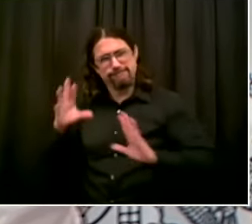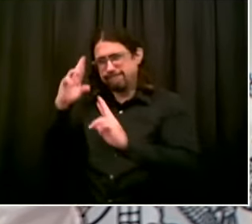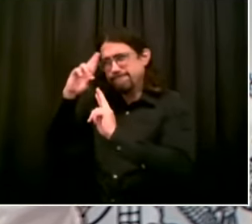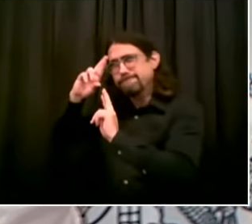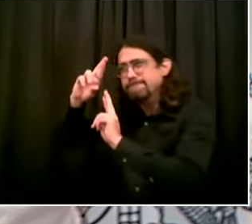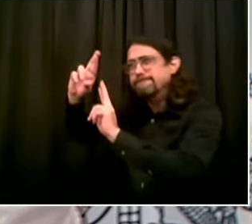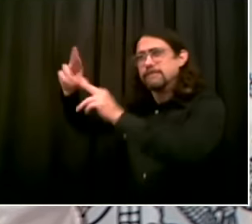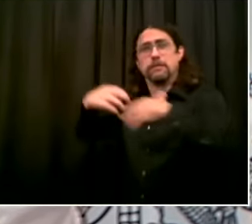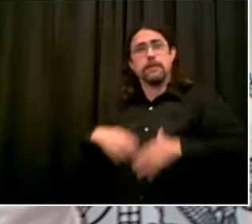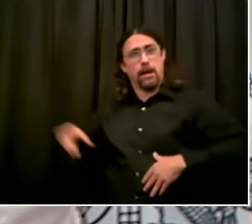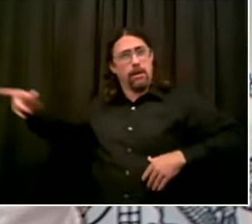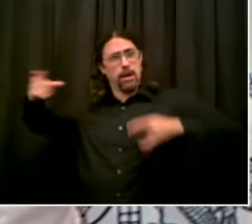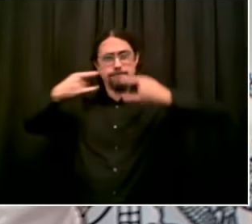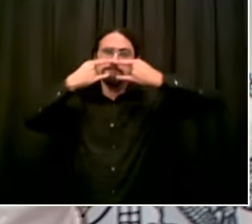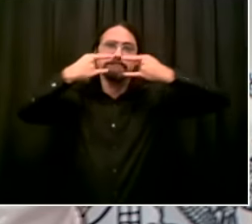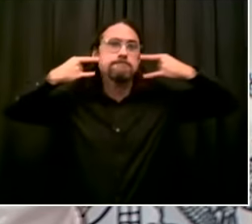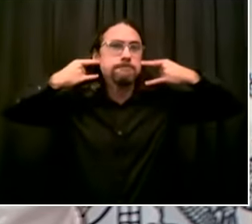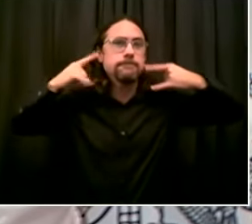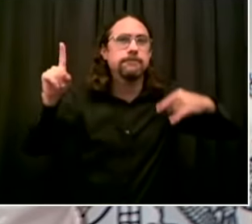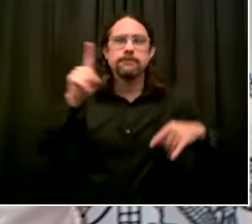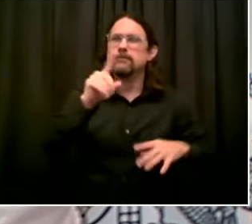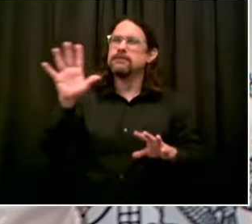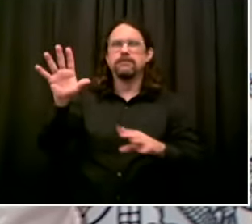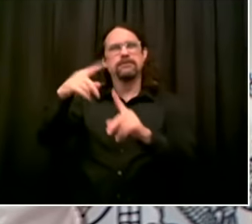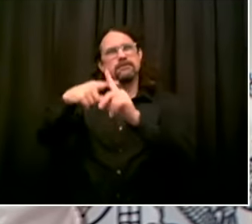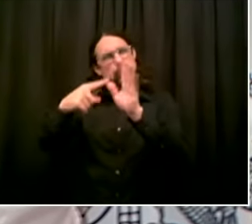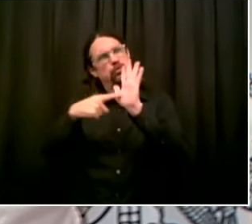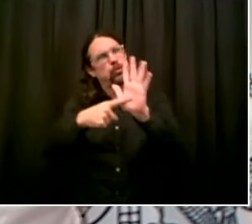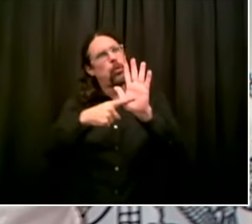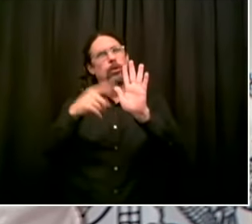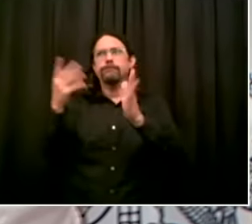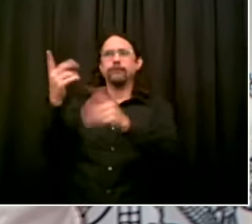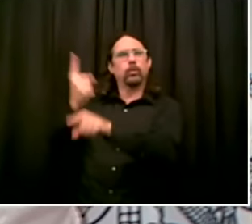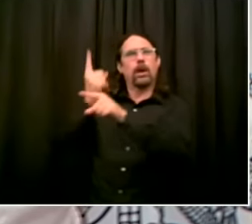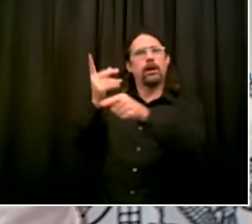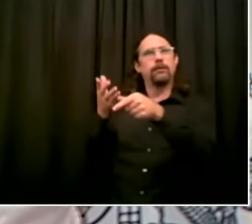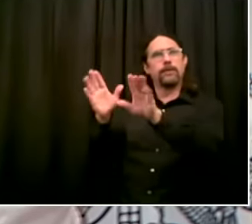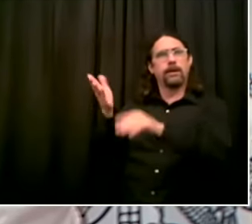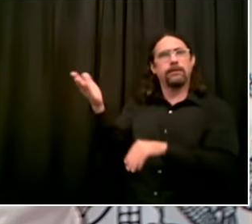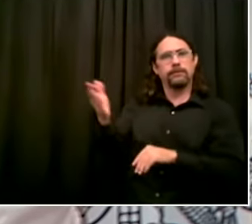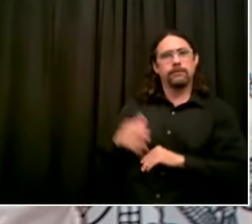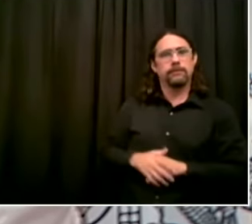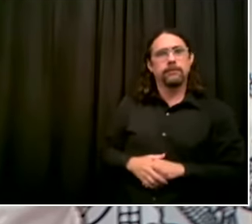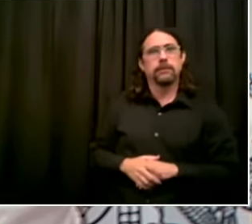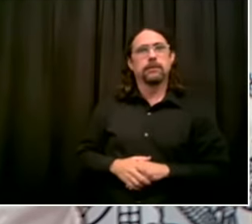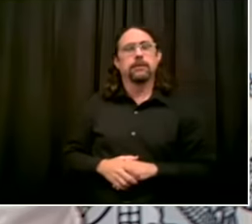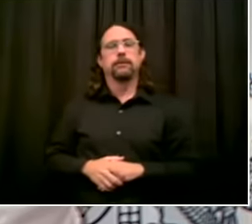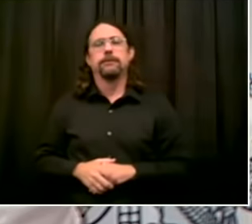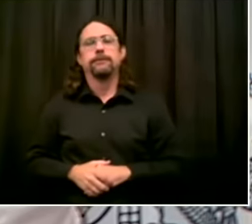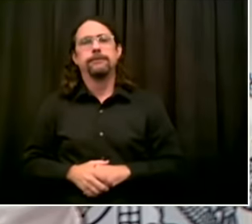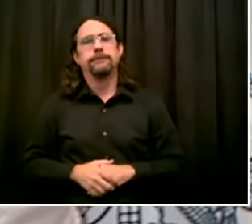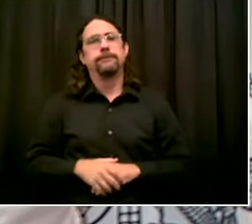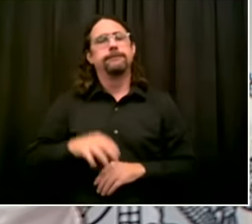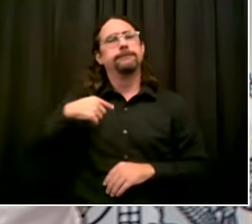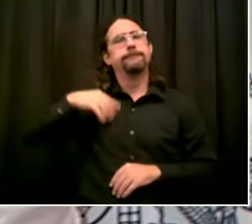A VARIETY OF COMMUNITIES WITHIN THE LARGER COMMUNITY. TO THE BEST OF MY UNDERSTANDING, PRTETY MUCH EVERY PIECE OF THE LARGER